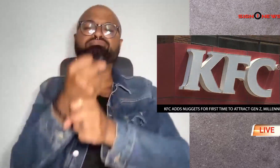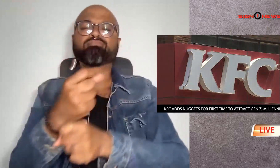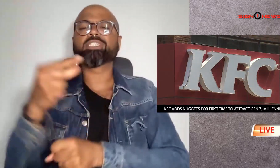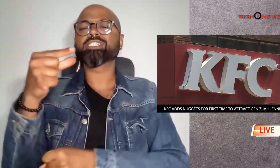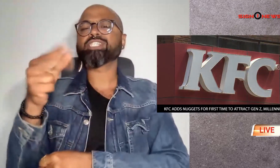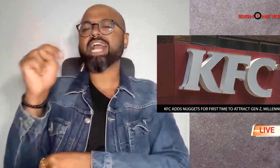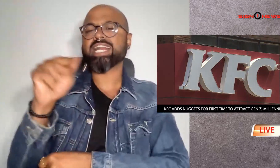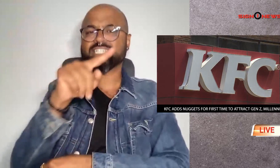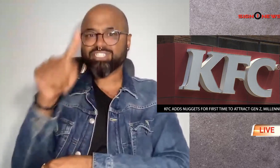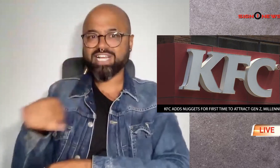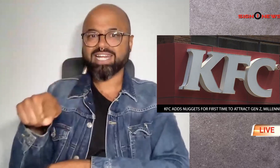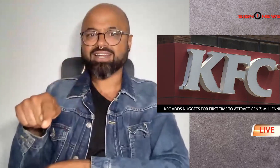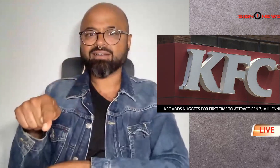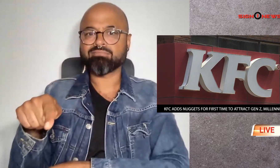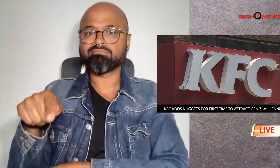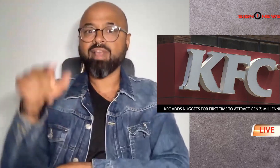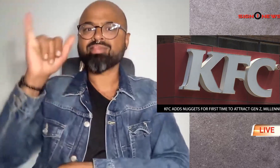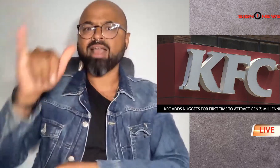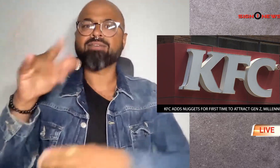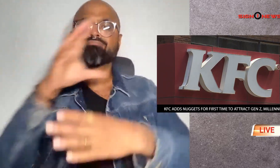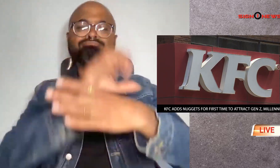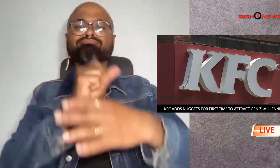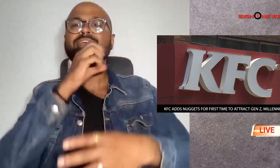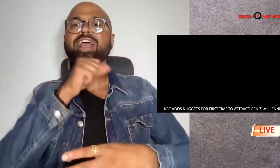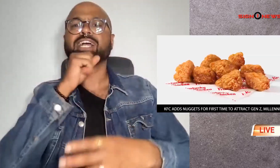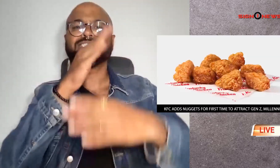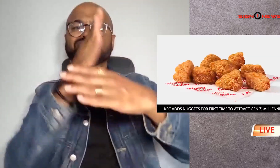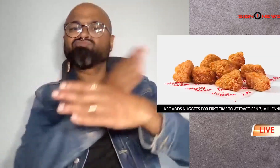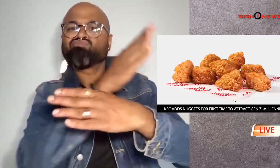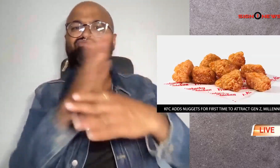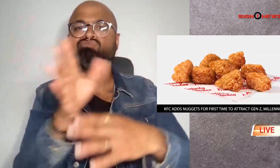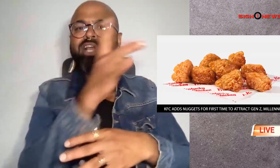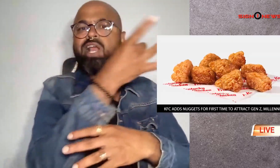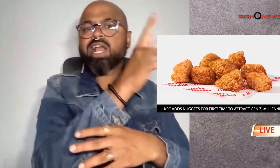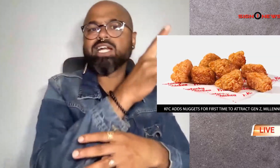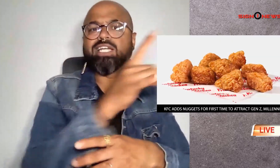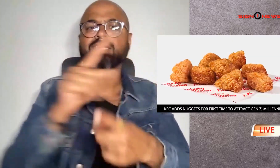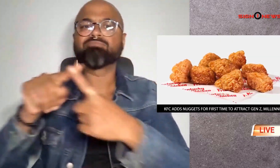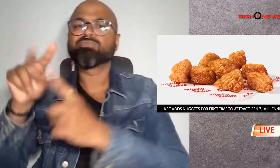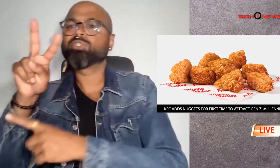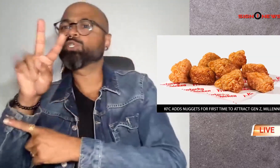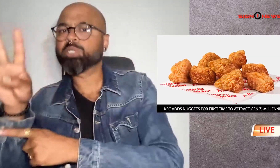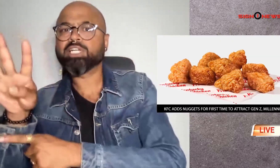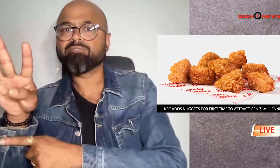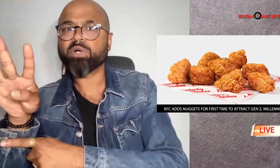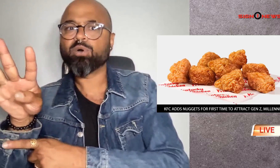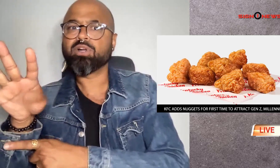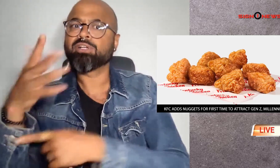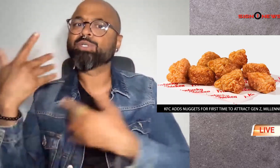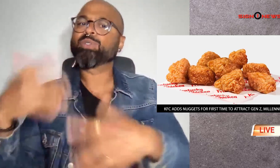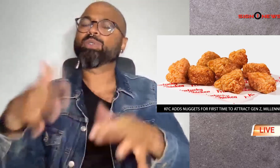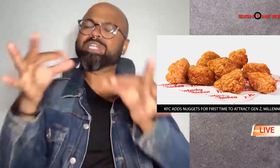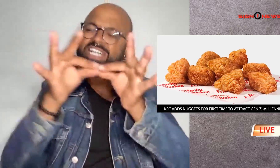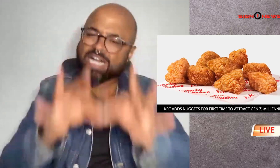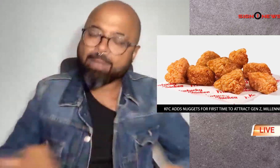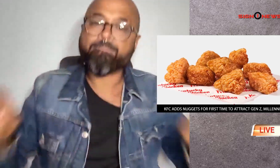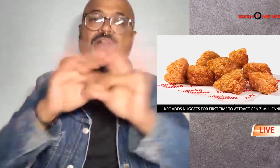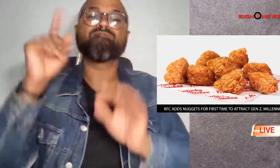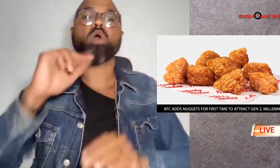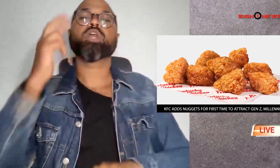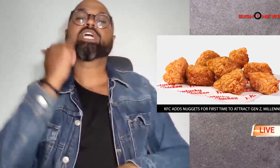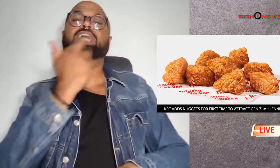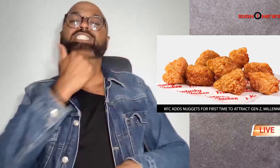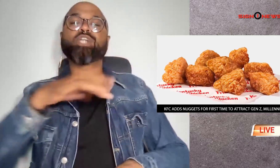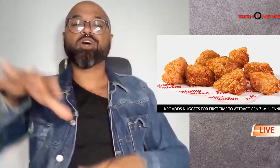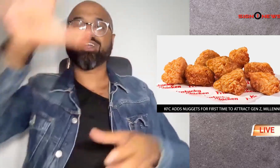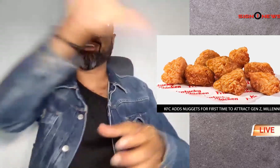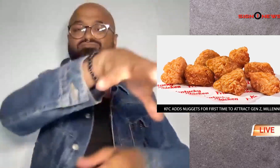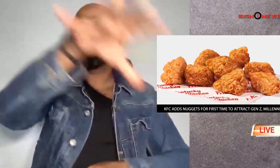Z or Gen Z those currently between the ages of 18 and 24 are an important demographic